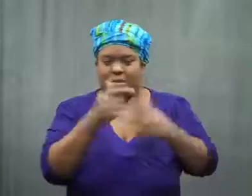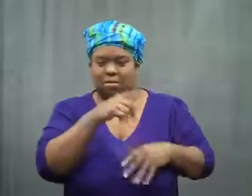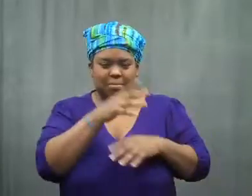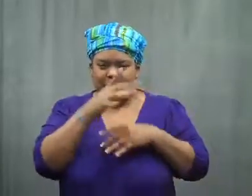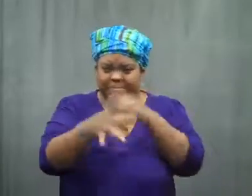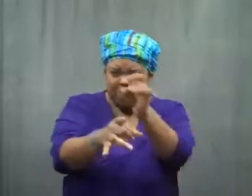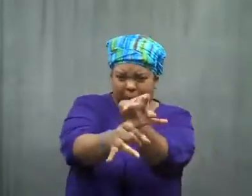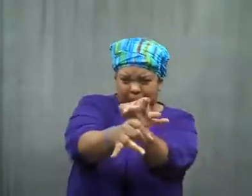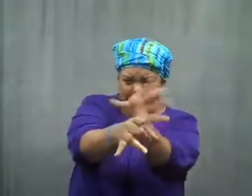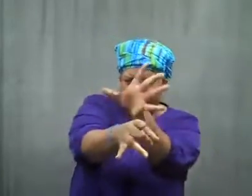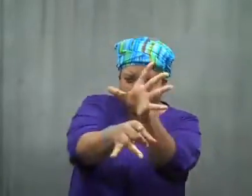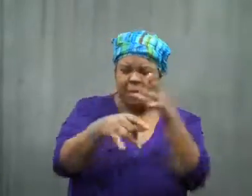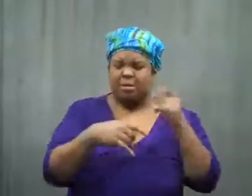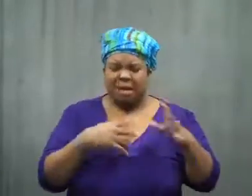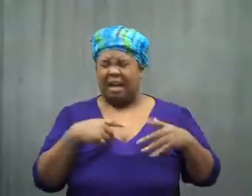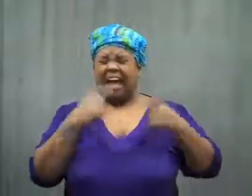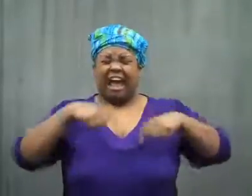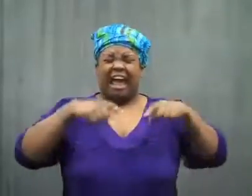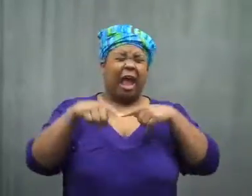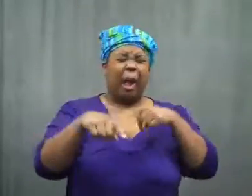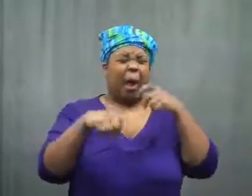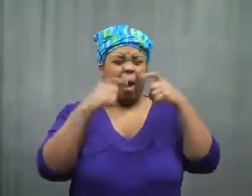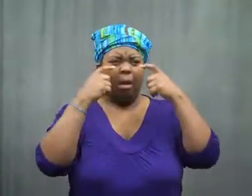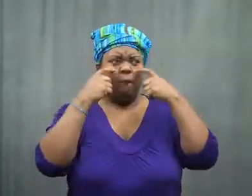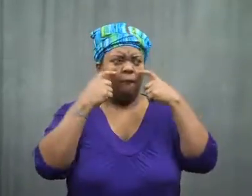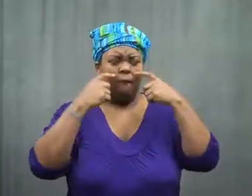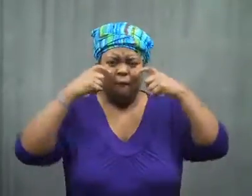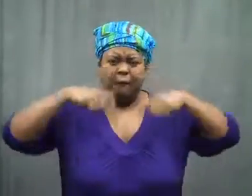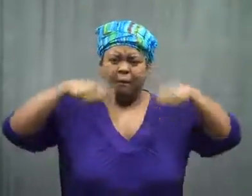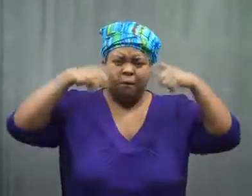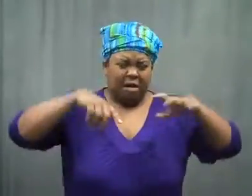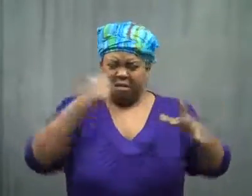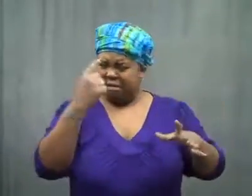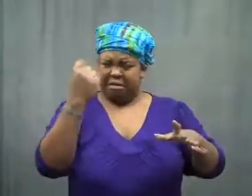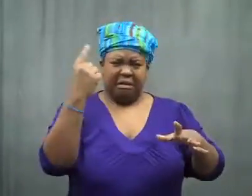So she flicked it off, and I cried and cried. I didn't understand it.